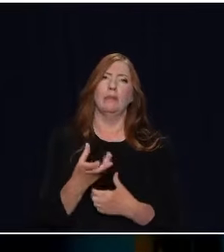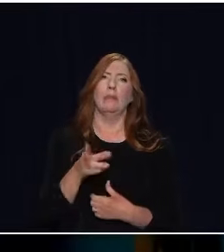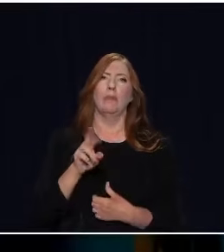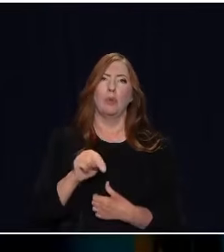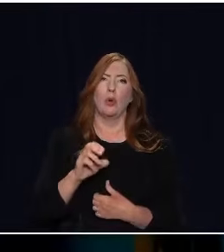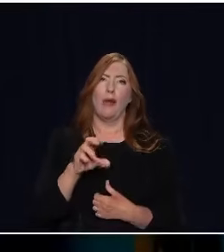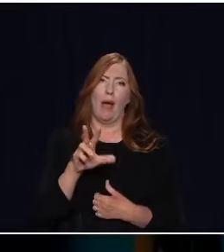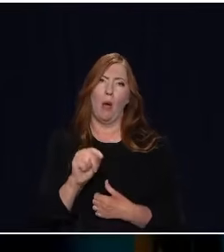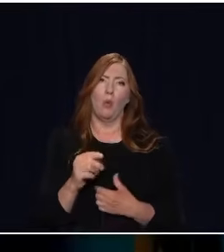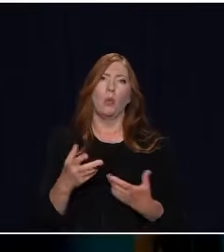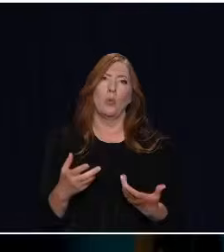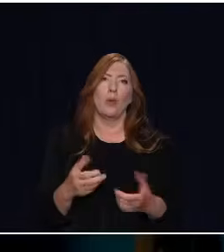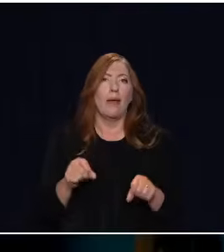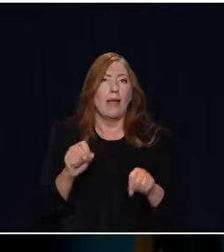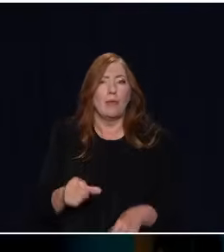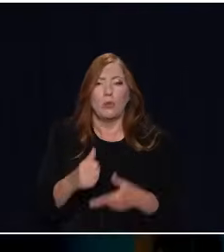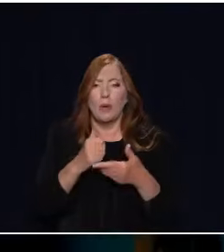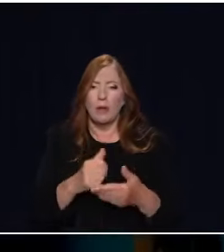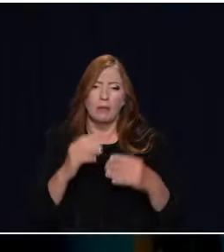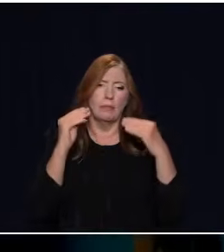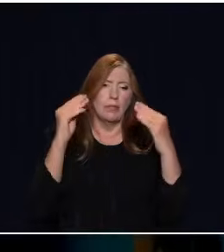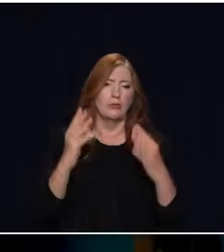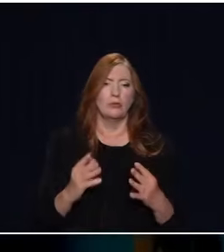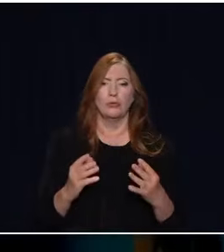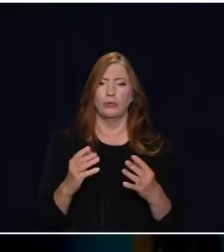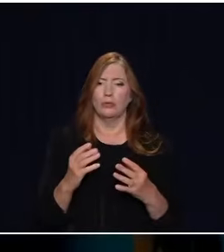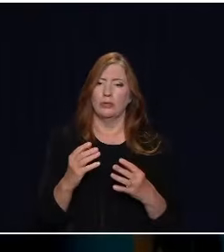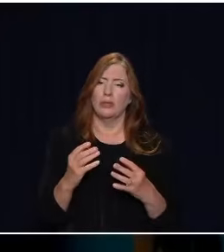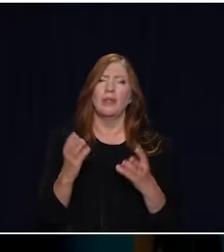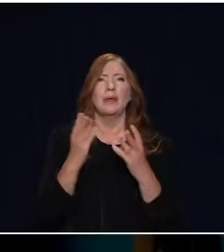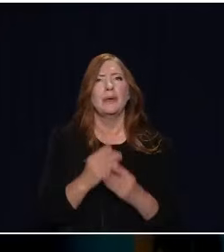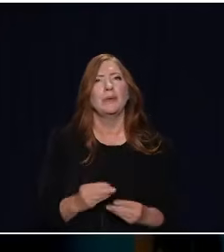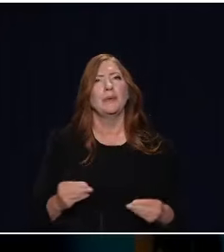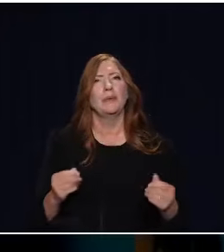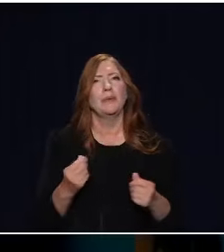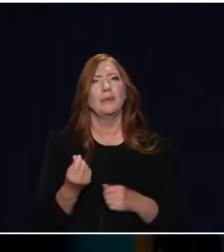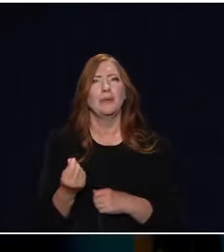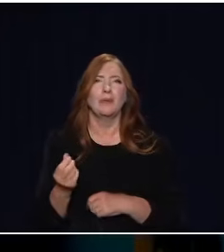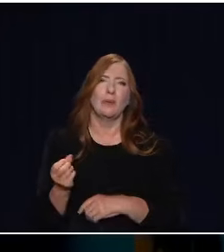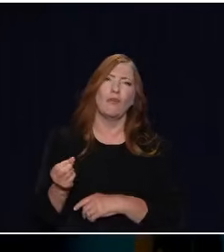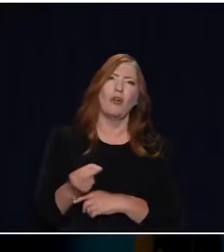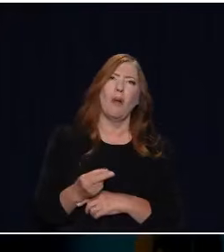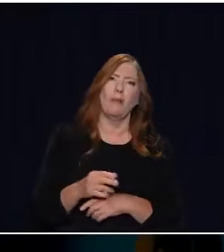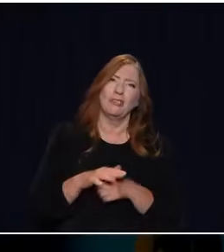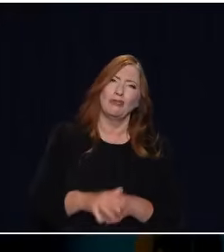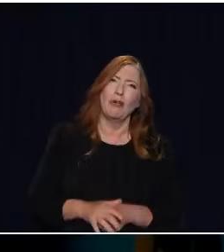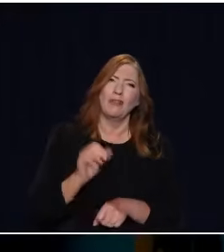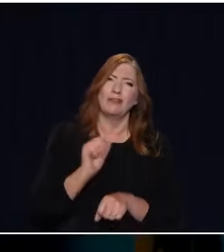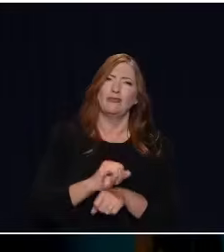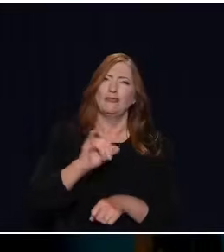IN PLACE, THE NUMBER ONE REASON TEACHERS ARE LEAVING THE